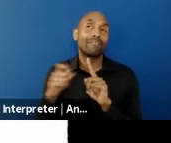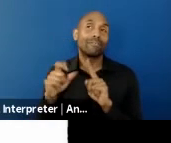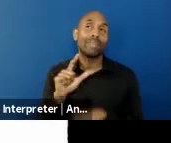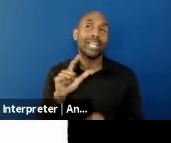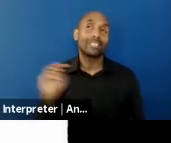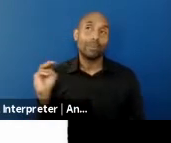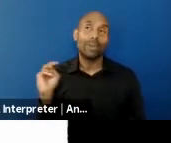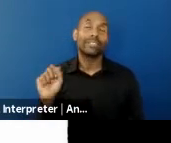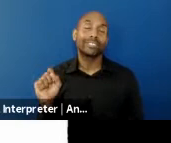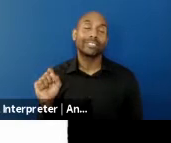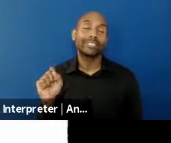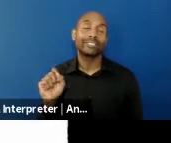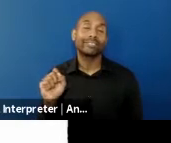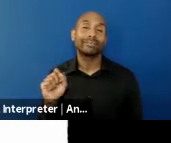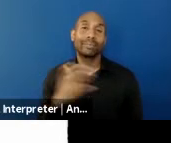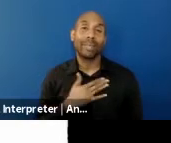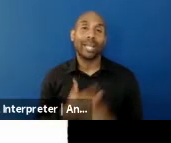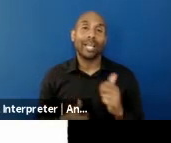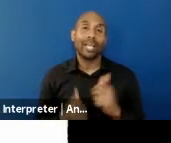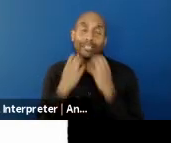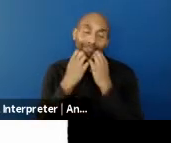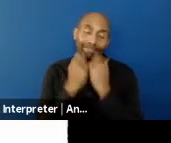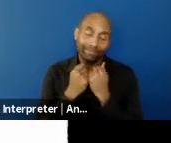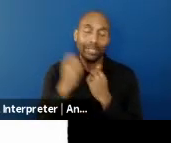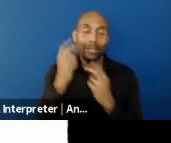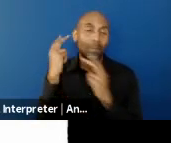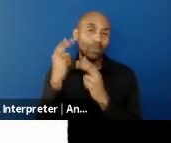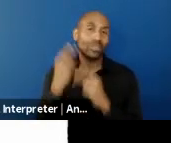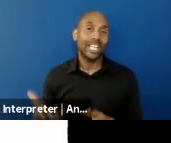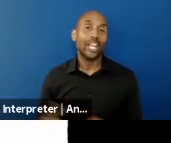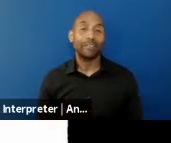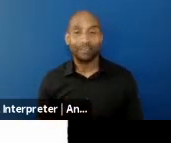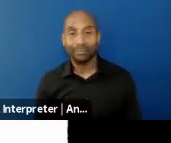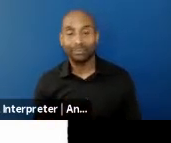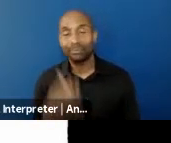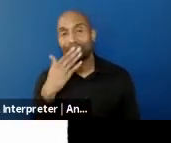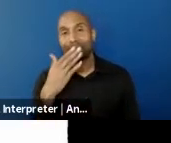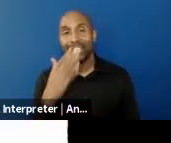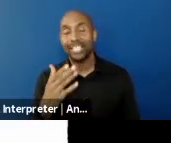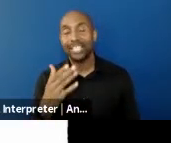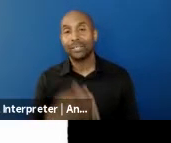Those were my fond memories there. Thank you.